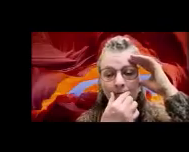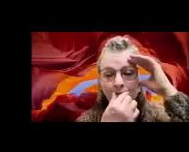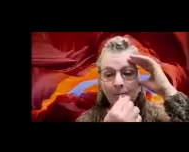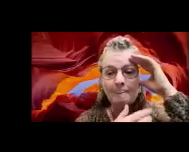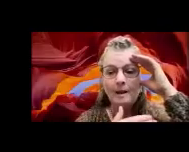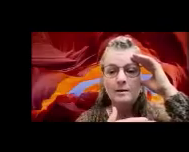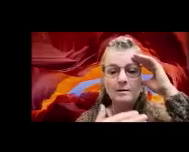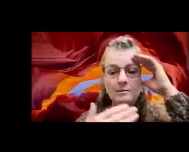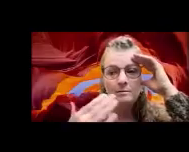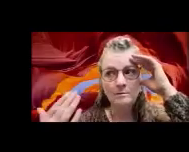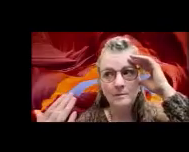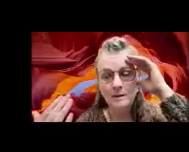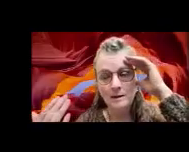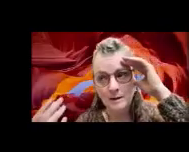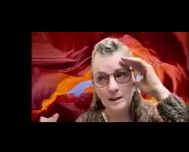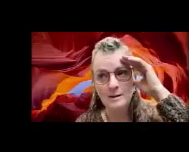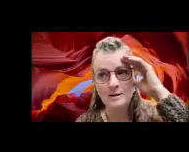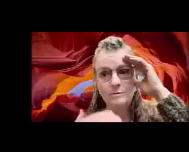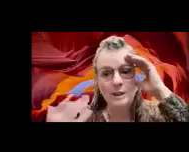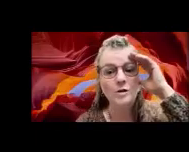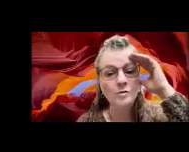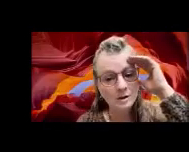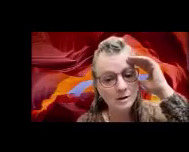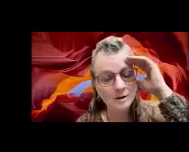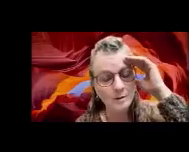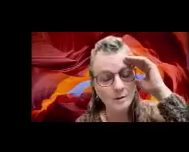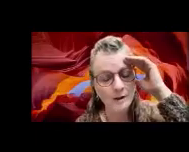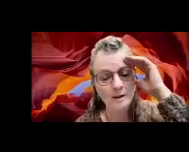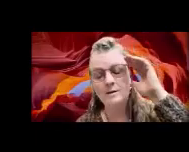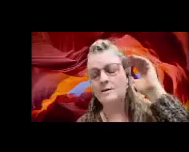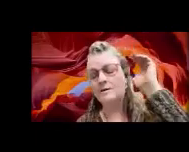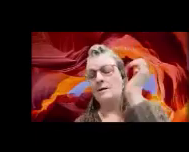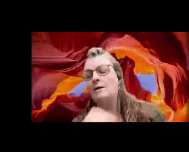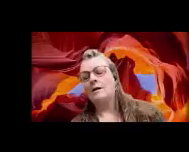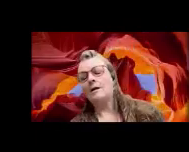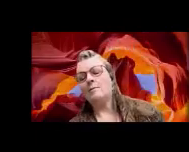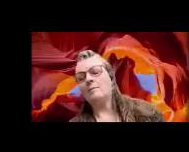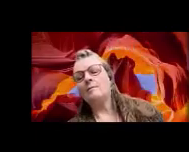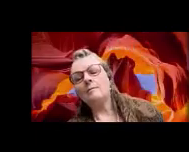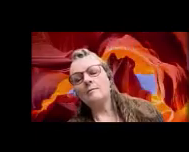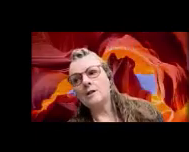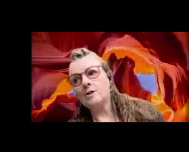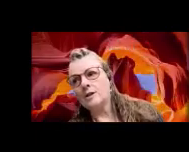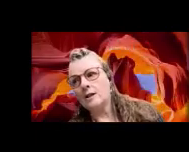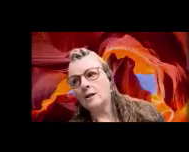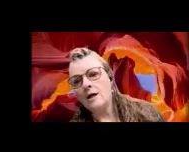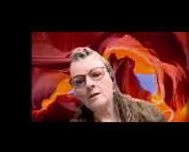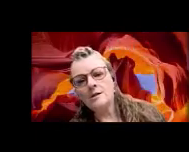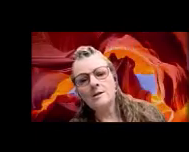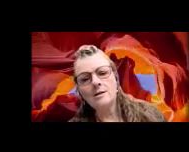them at least reduce some of these distressing thoughts,